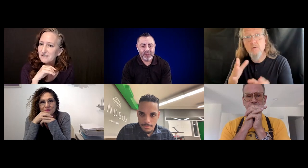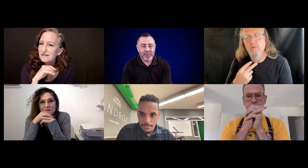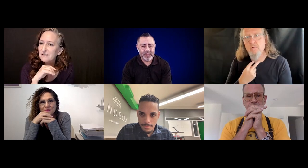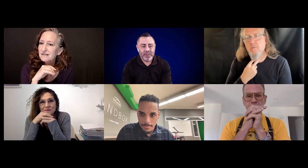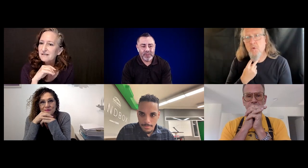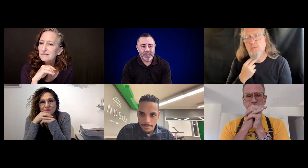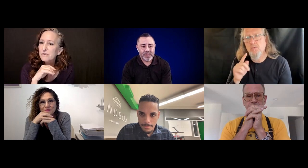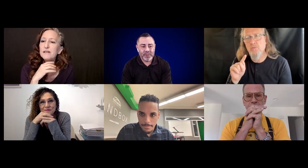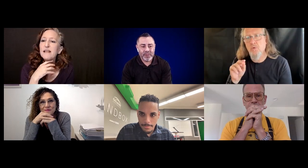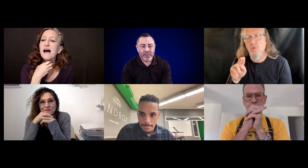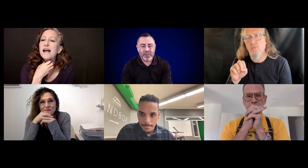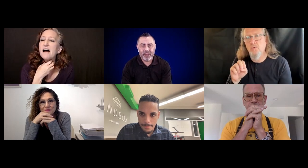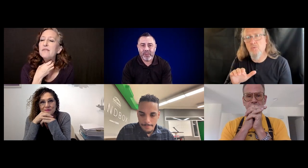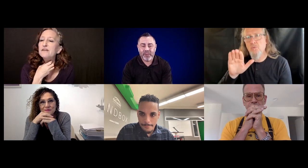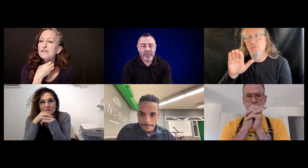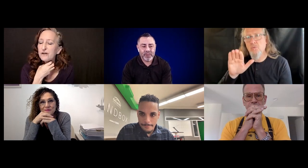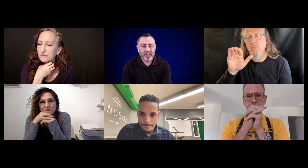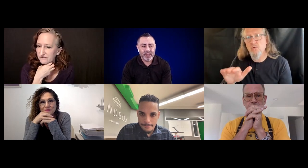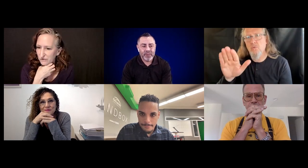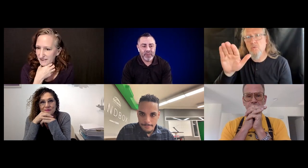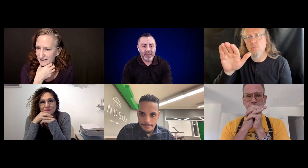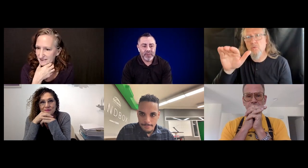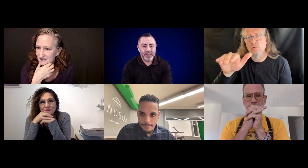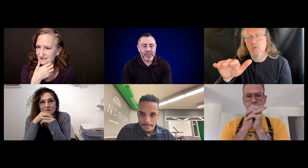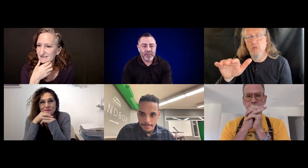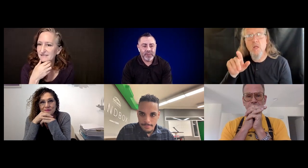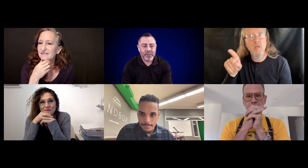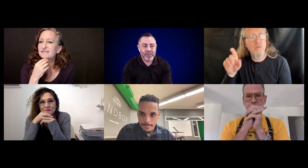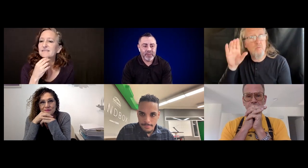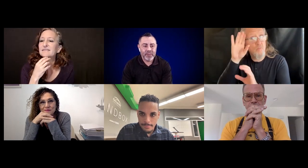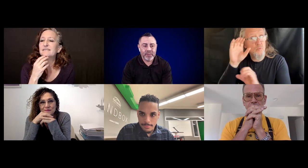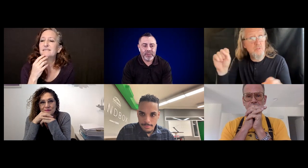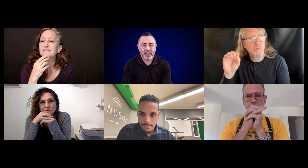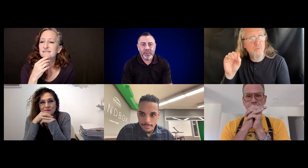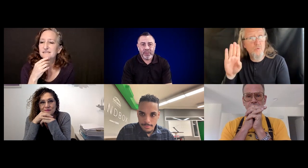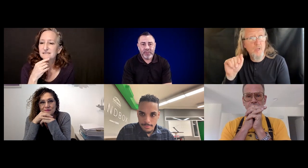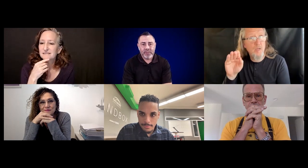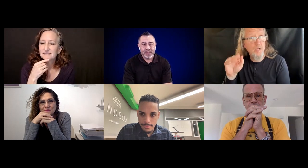The best hearing presenter will rely on their tone of voice